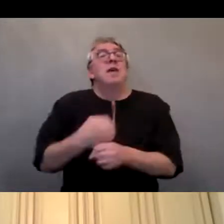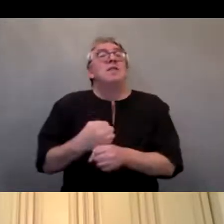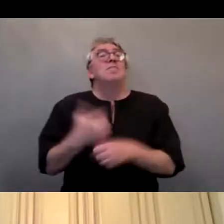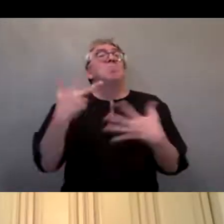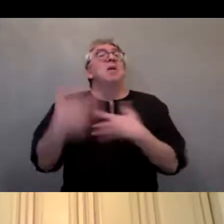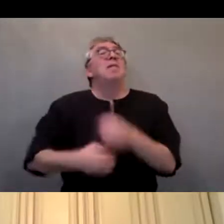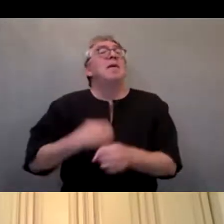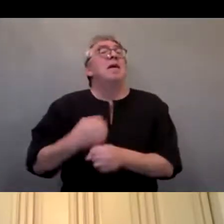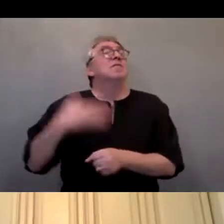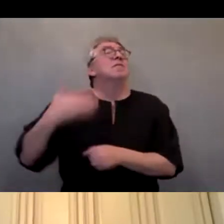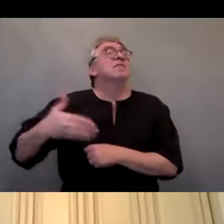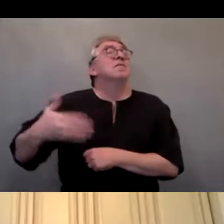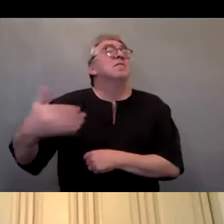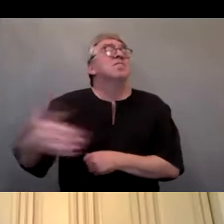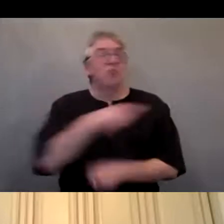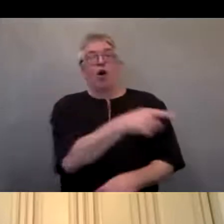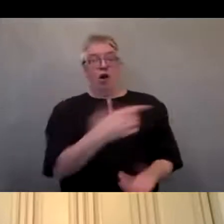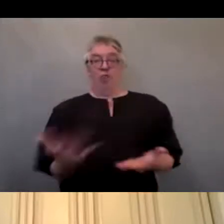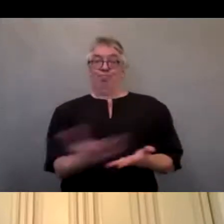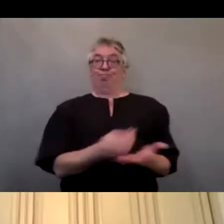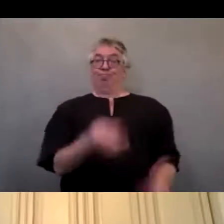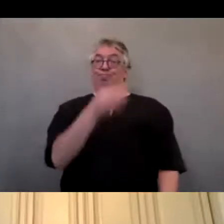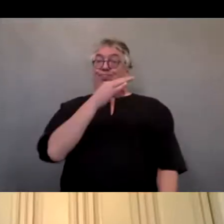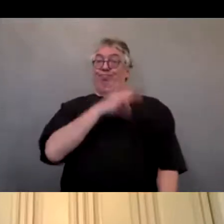six, eight years, she was not doing what